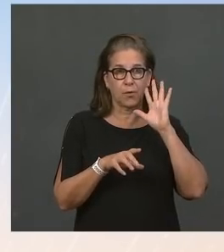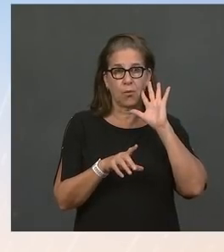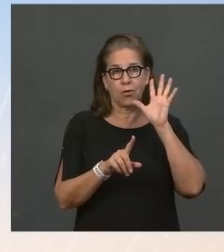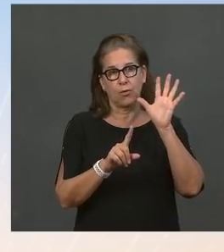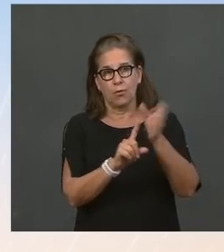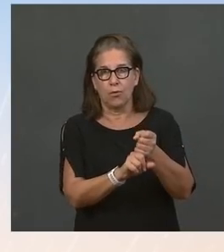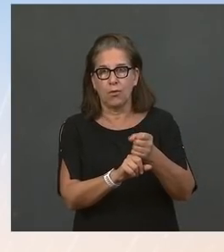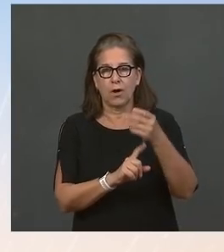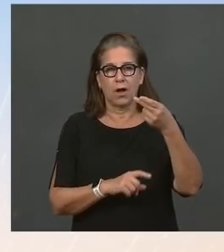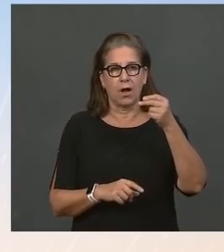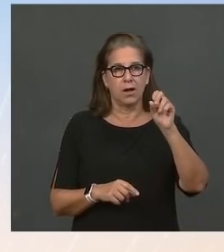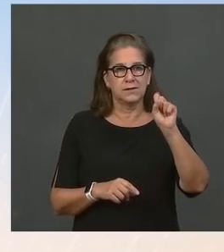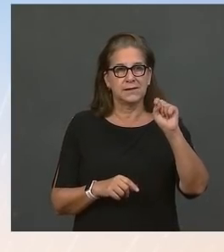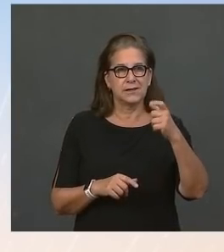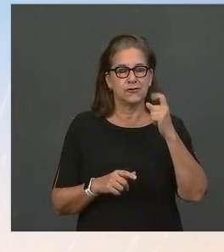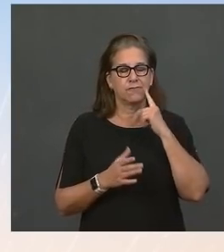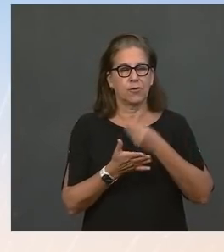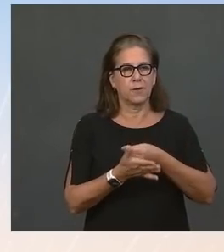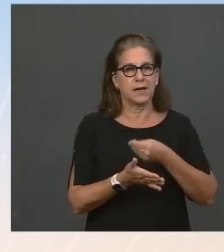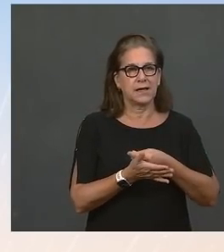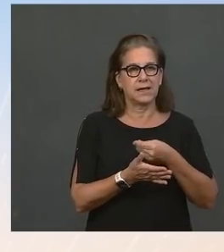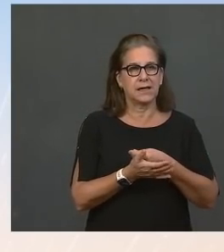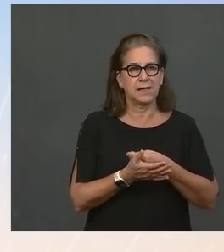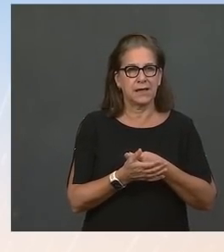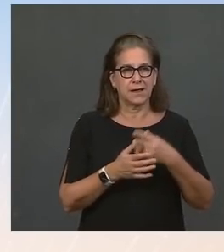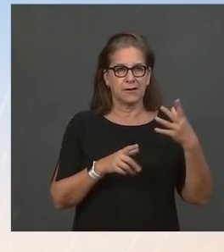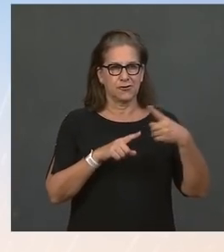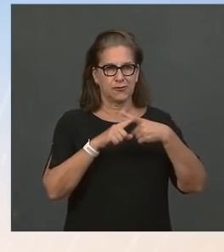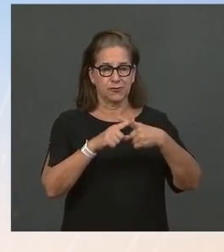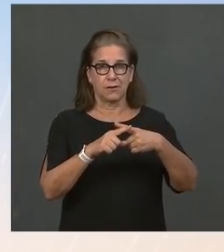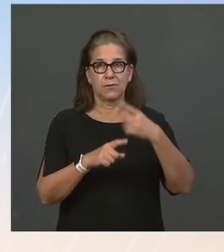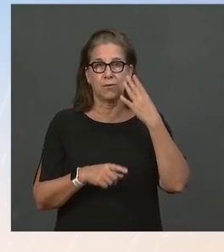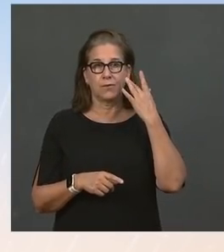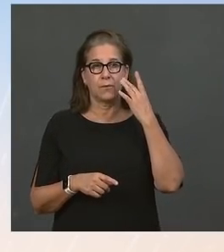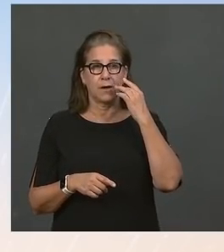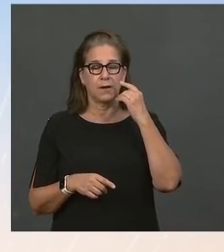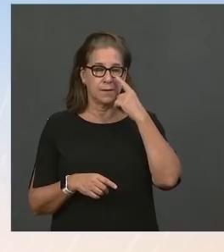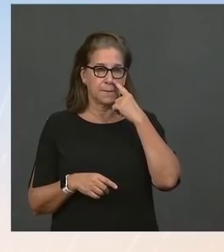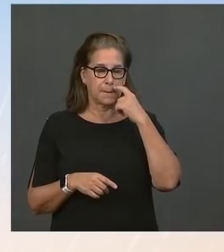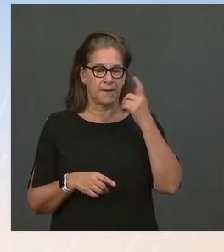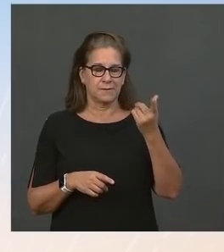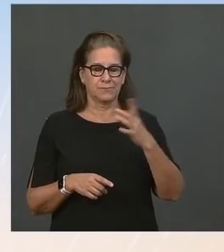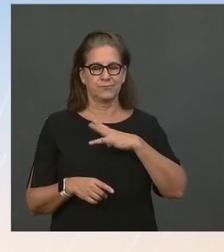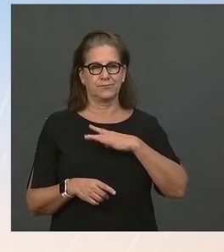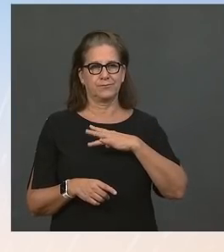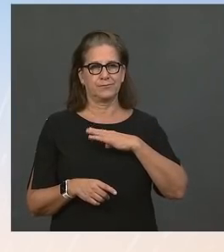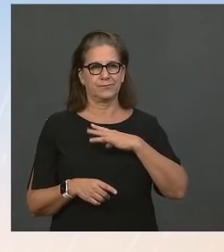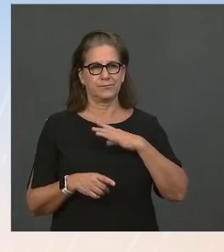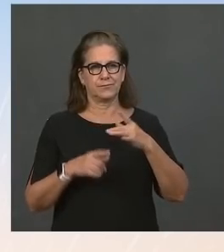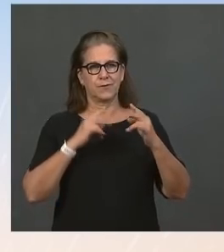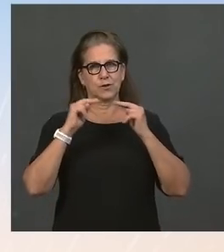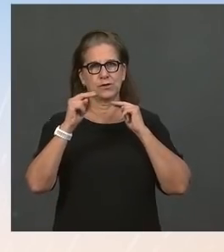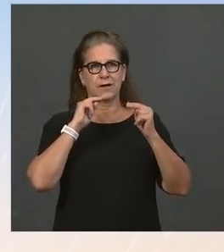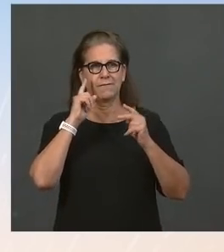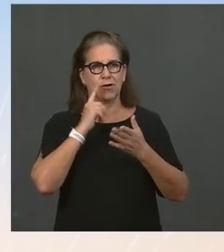and what they're being targeted for. That's why we issued that warning. At the same time, we are continuing to provide humanitarian assistance,